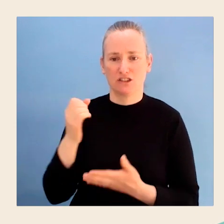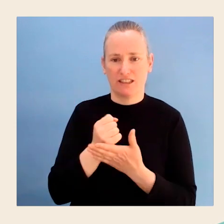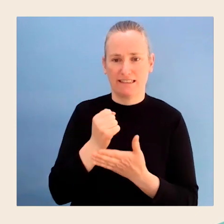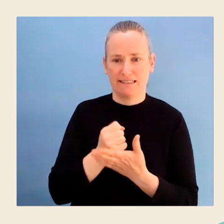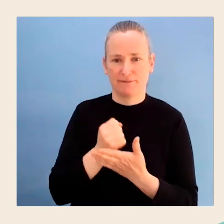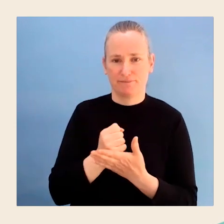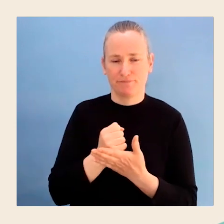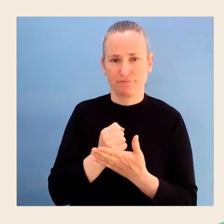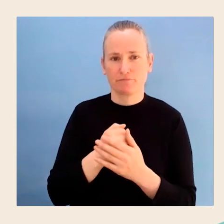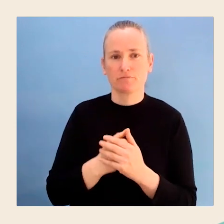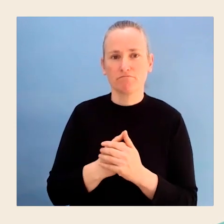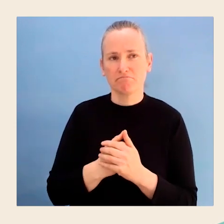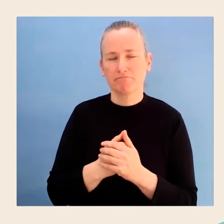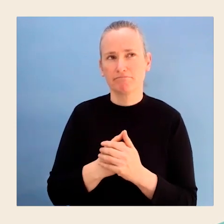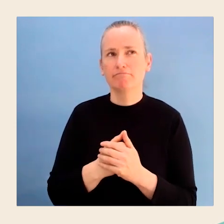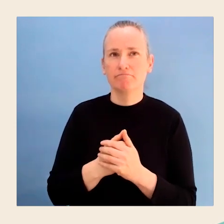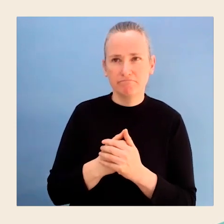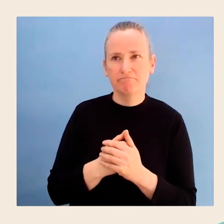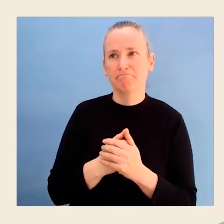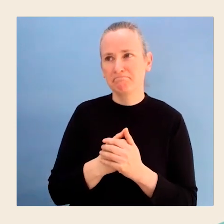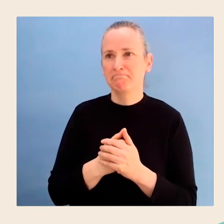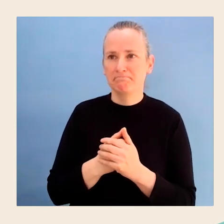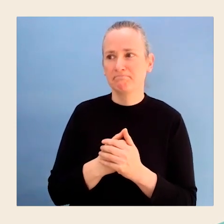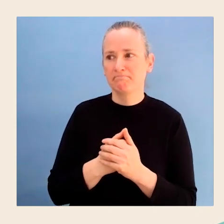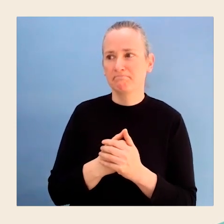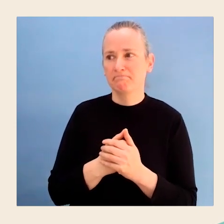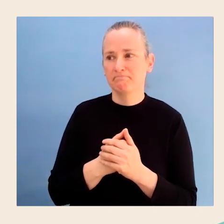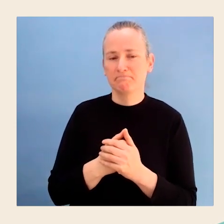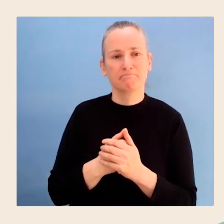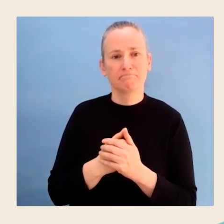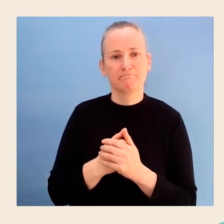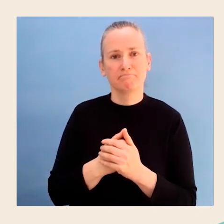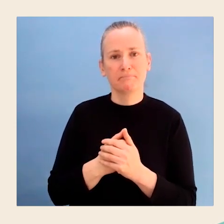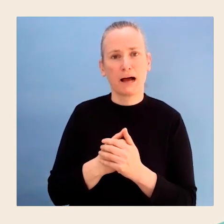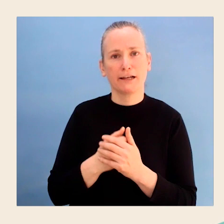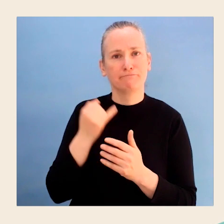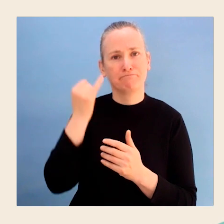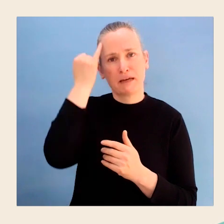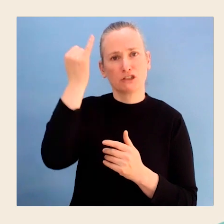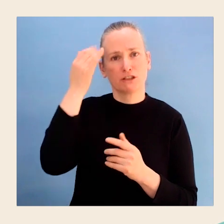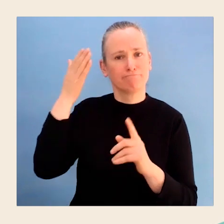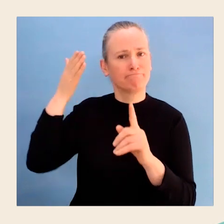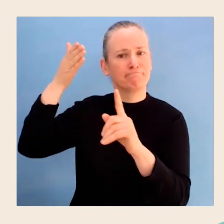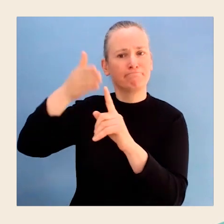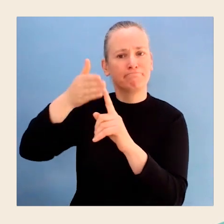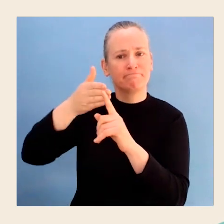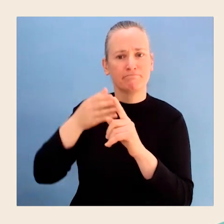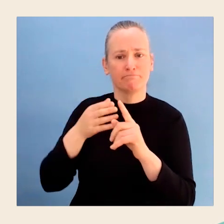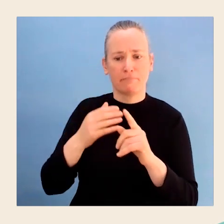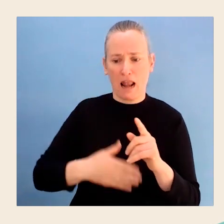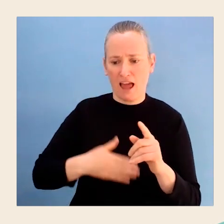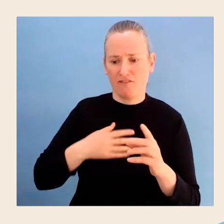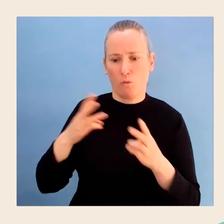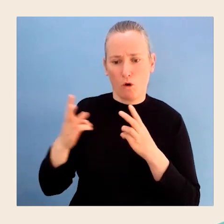And that was where I imagined that I had worked all my life to be,